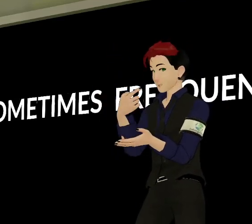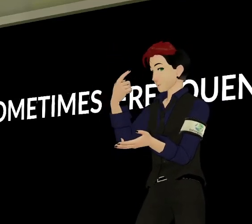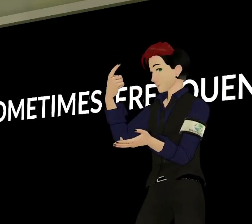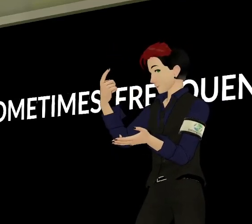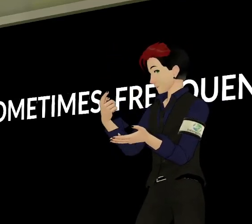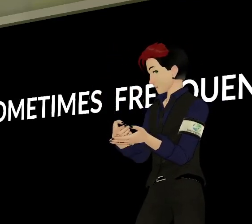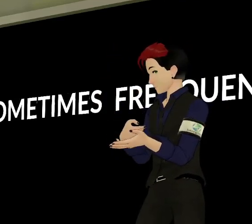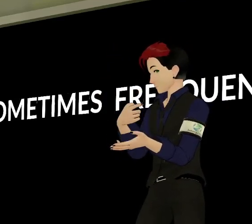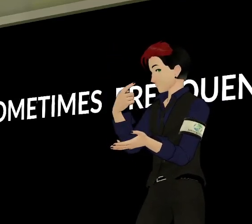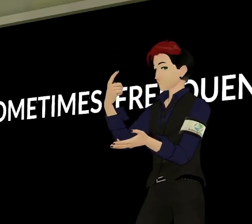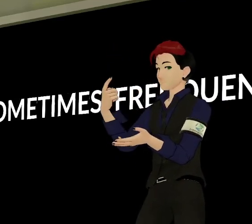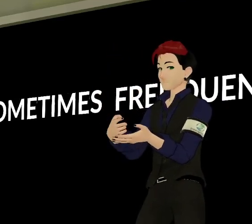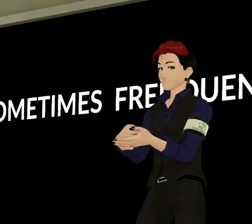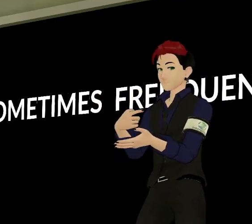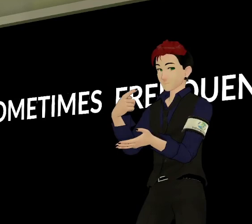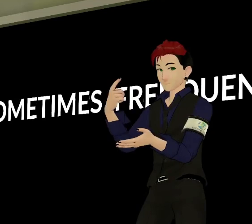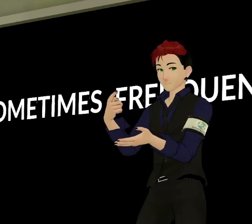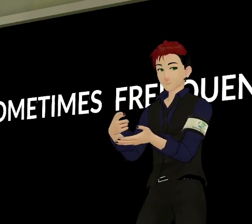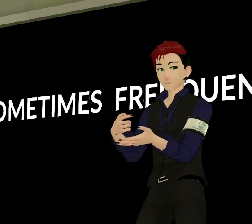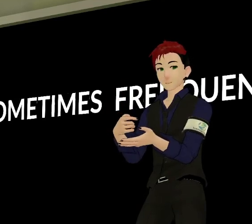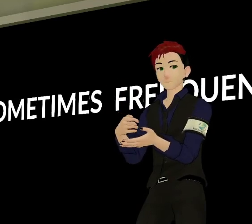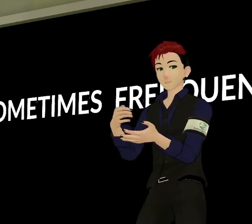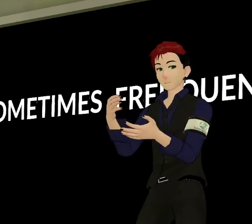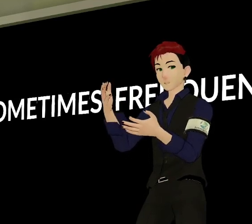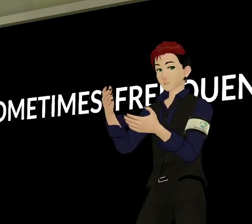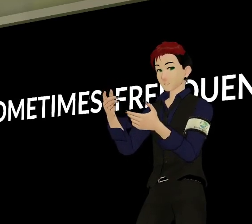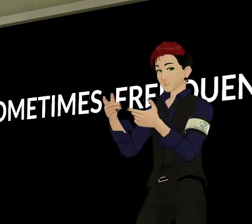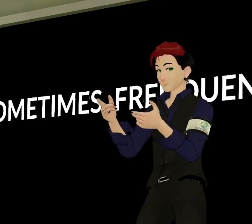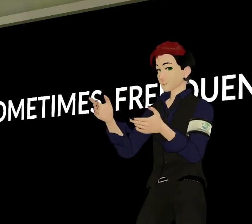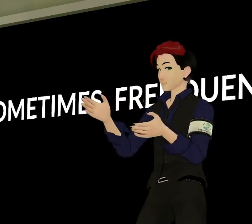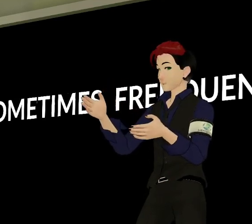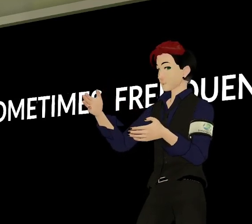happens again this is one of those things that it's